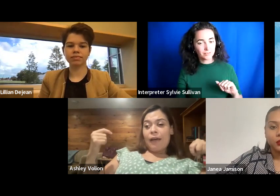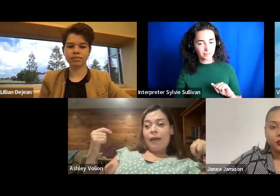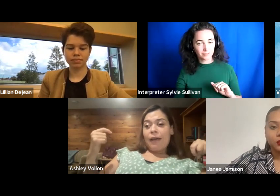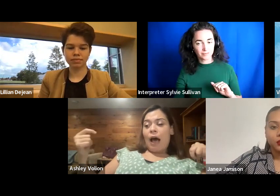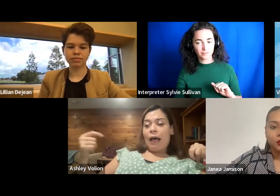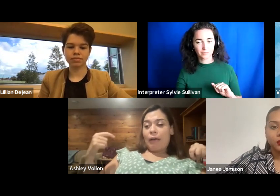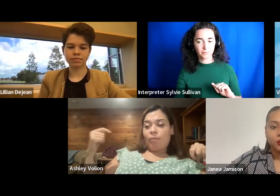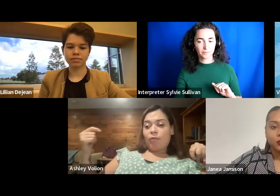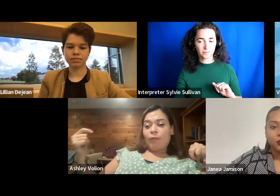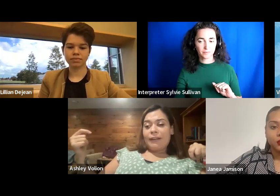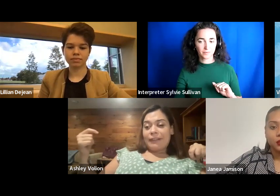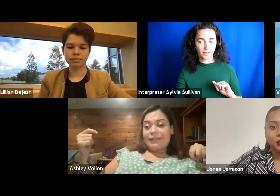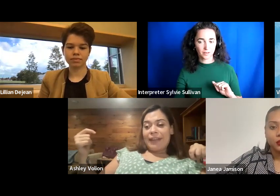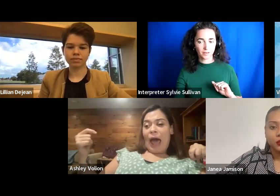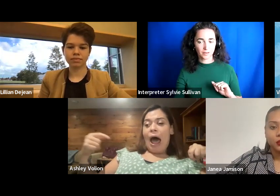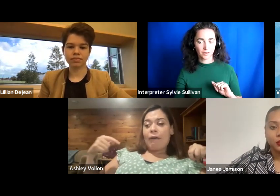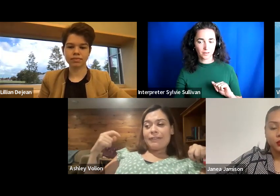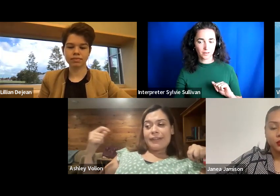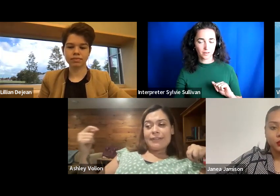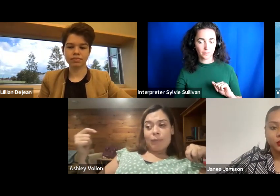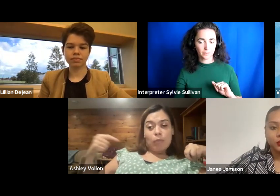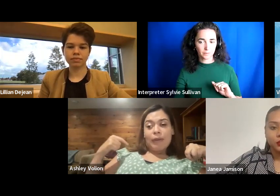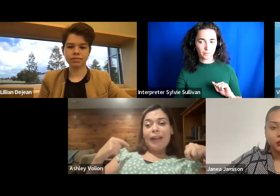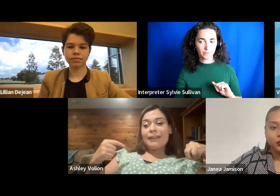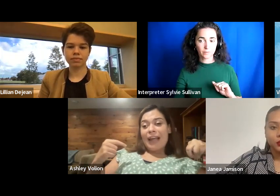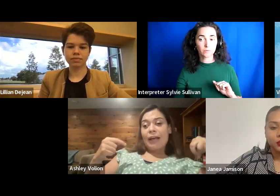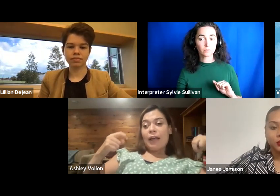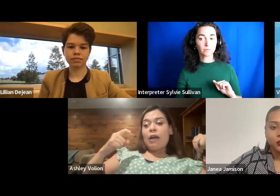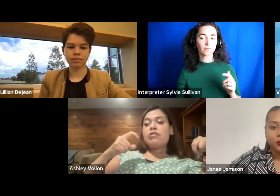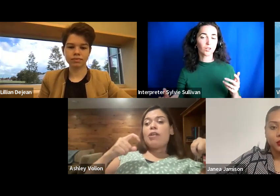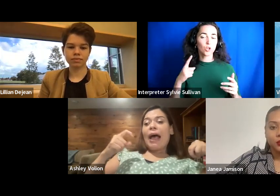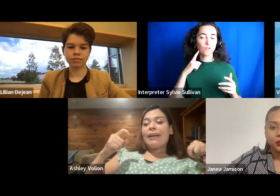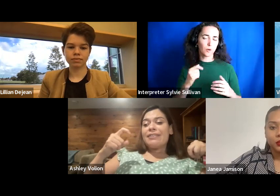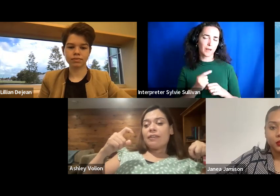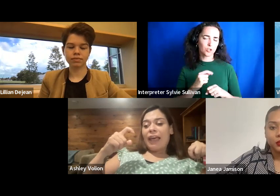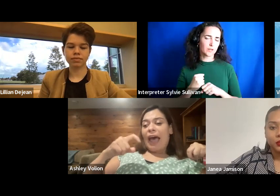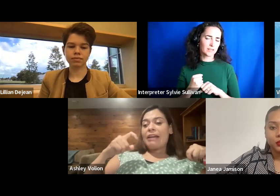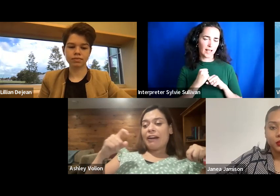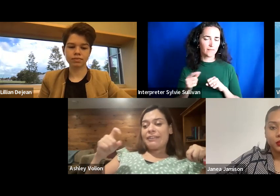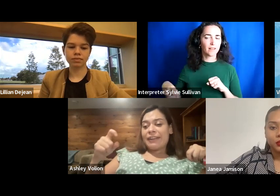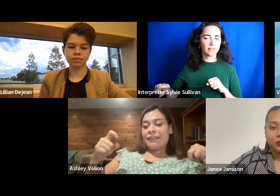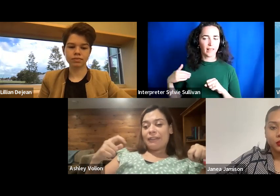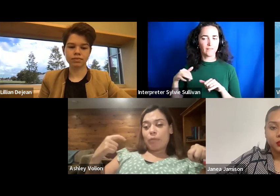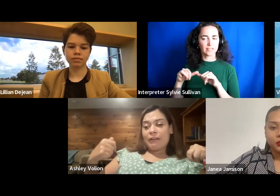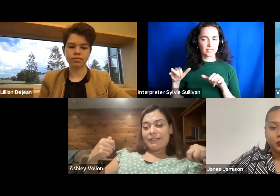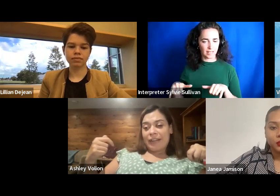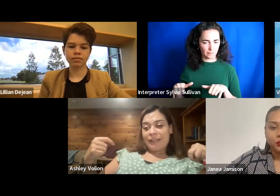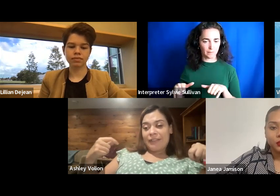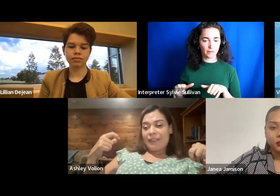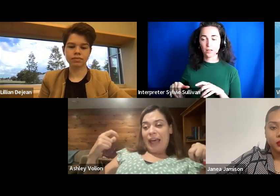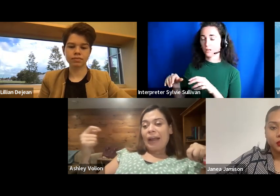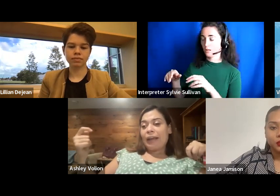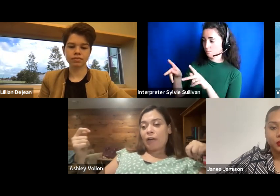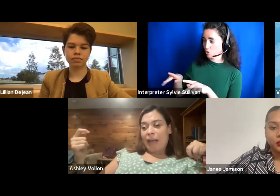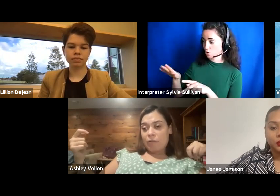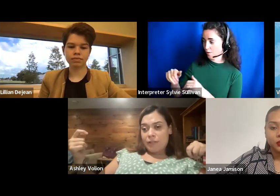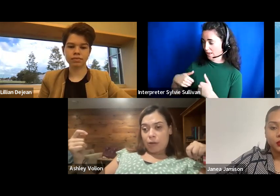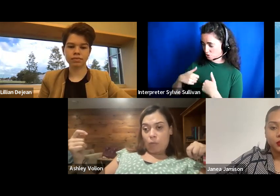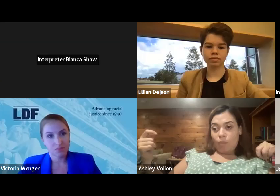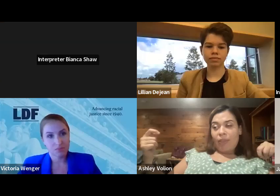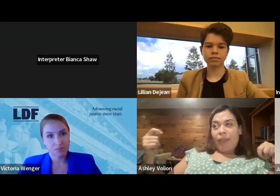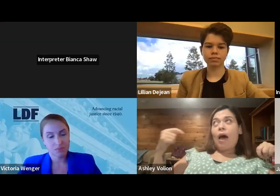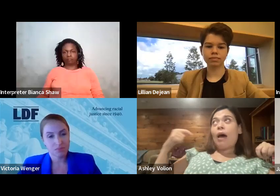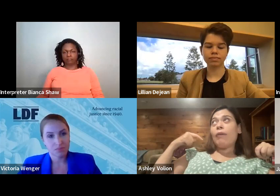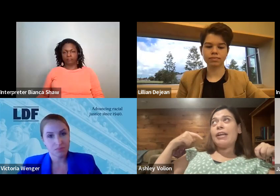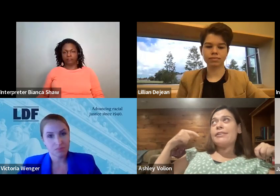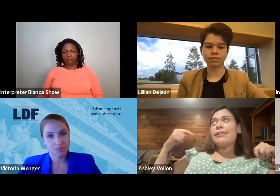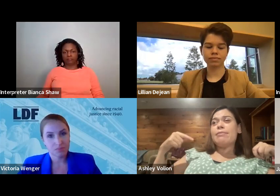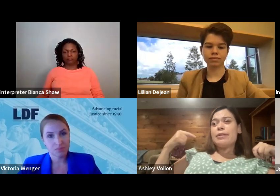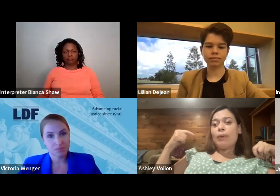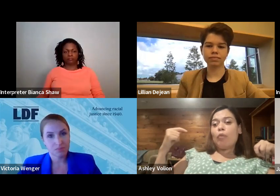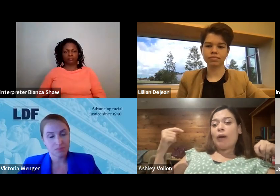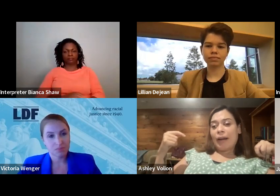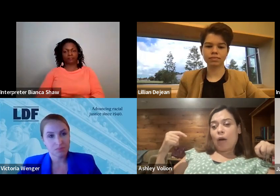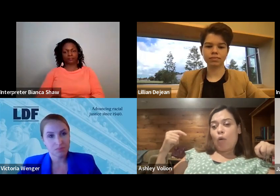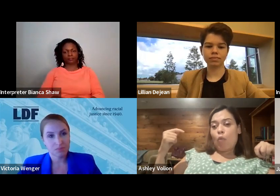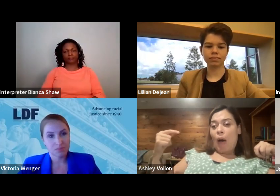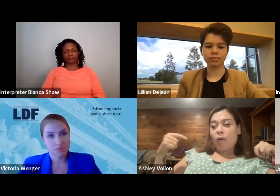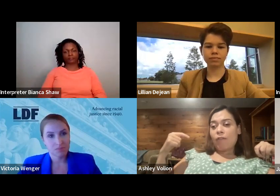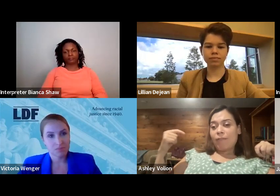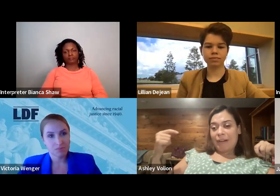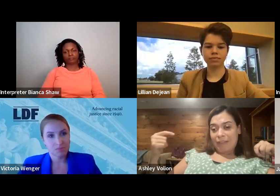Reasons. They have a system in place that tracks the addresses and the person that it goes out to and it seems to be working well for them.